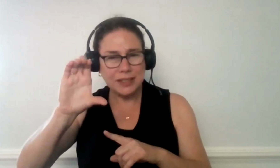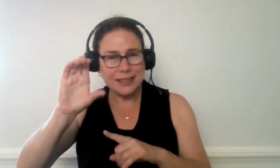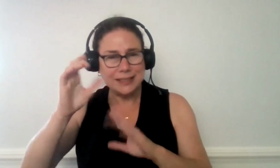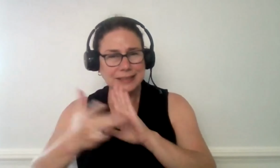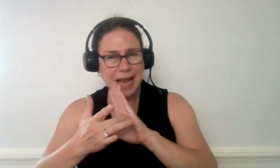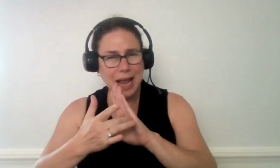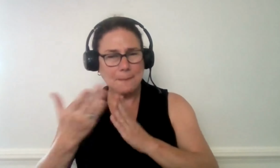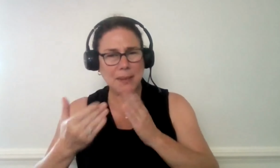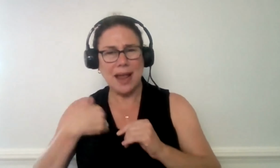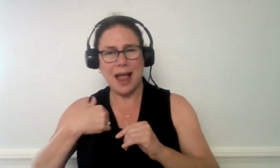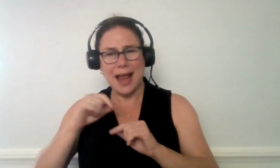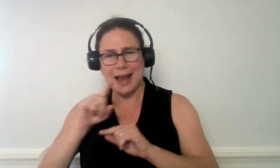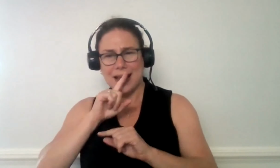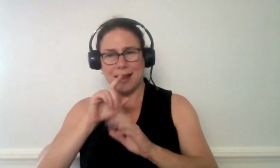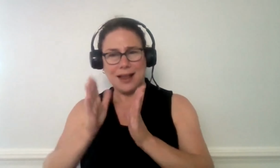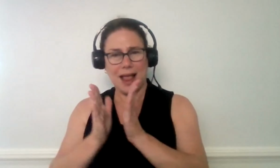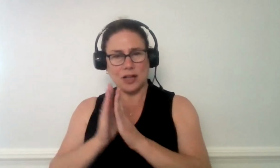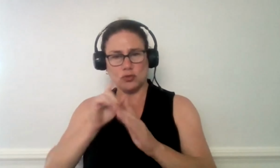Maybe I asked the wrong question?